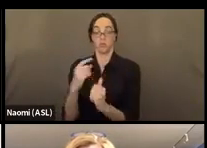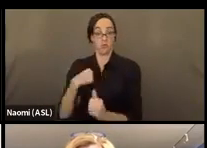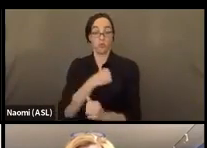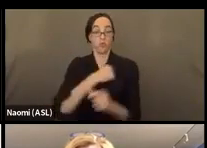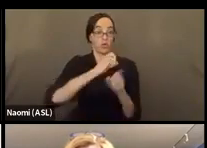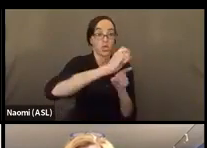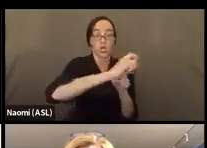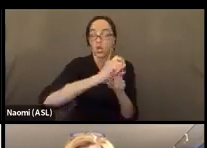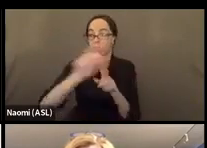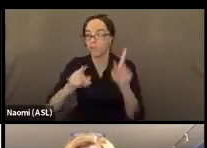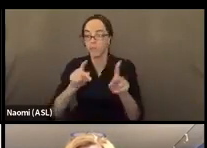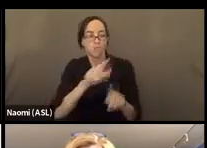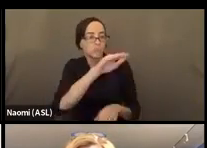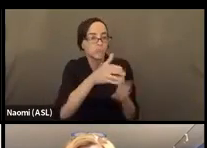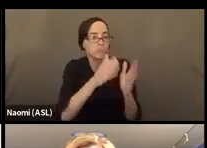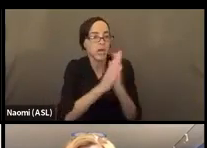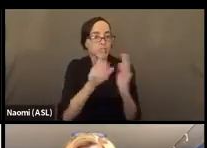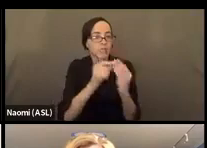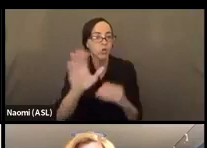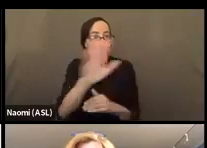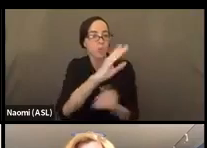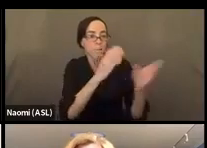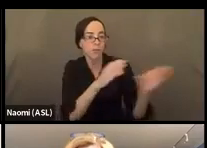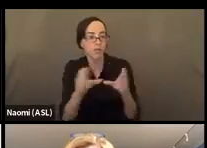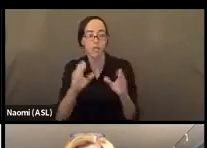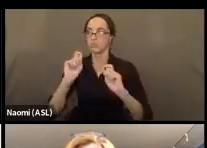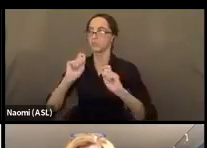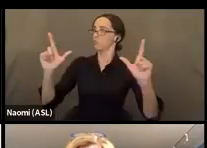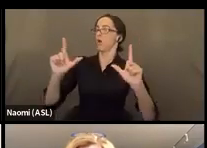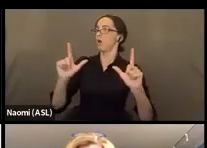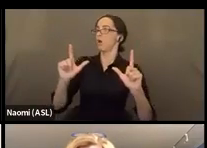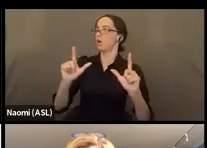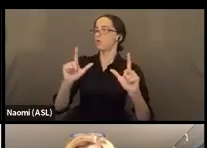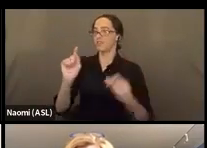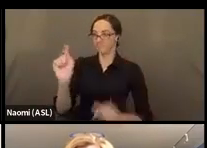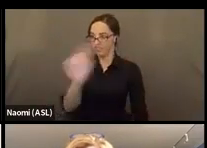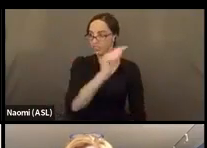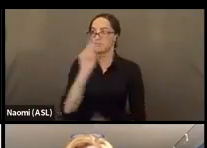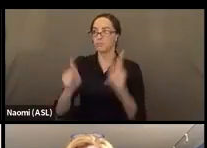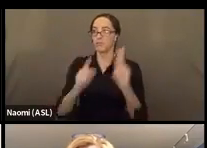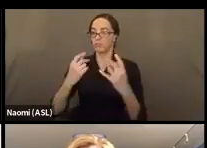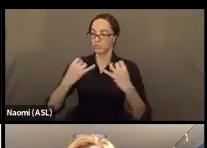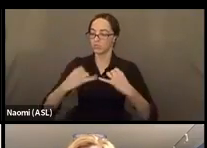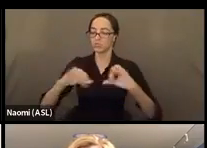taken the time to plan through everything that they need and it is so important i'm just going